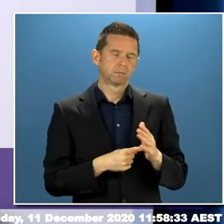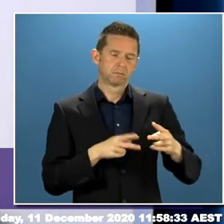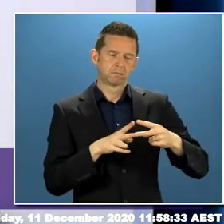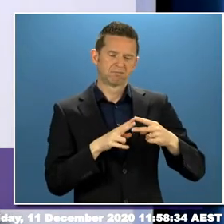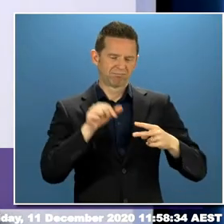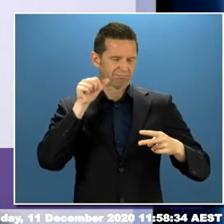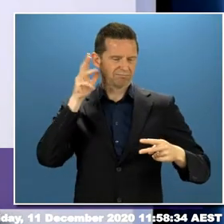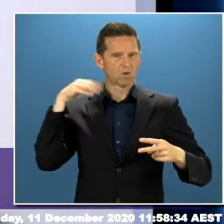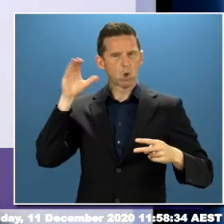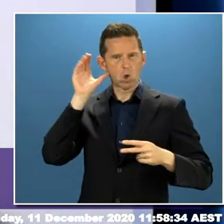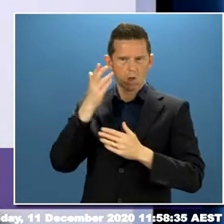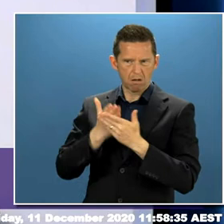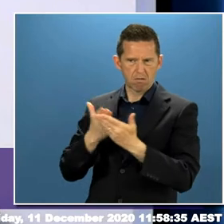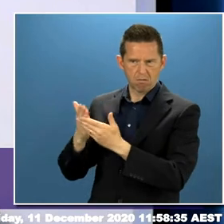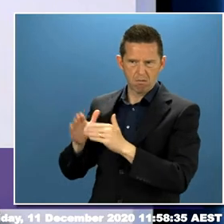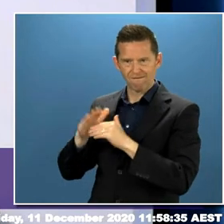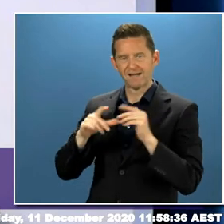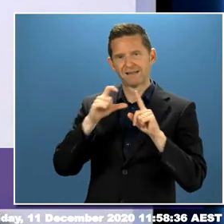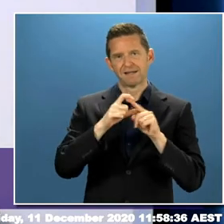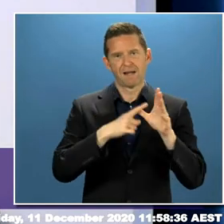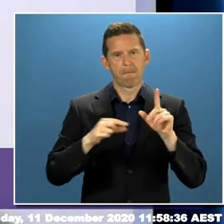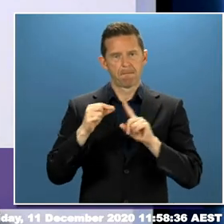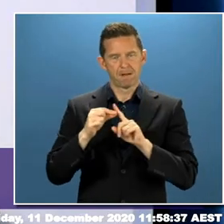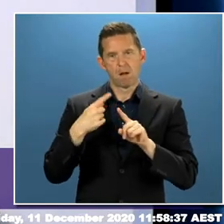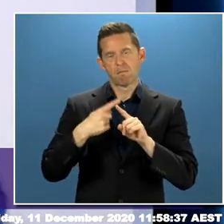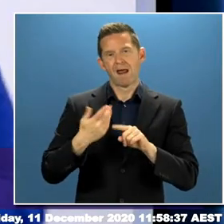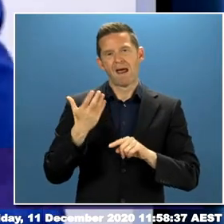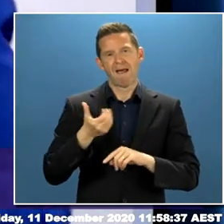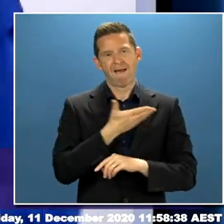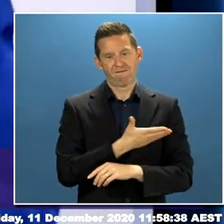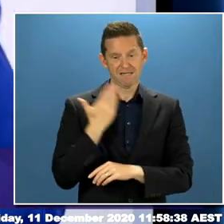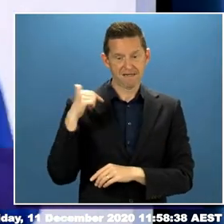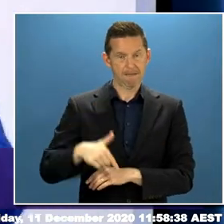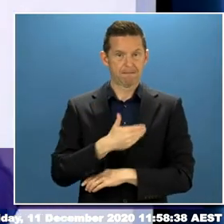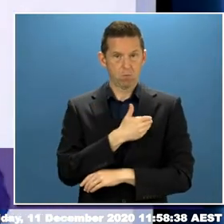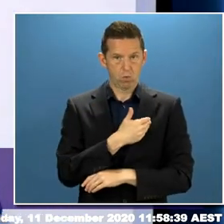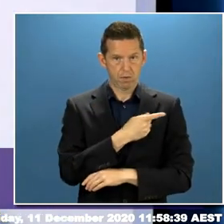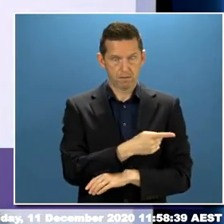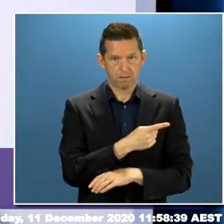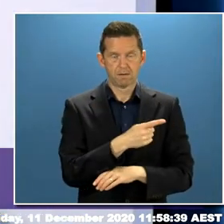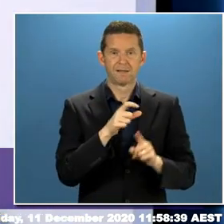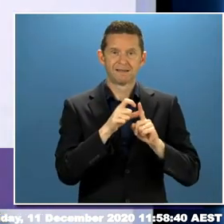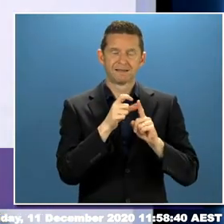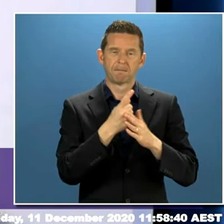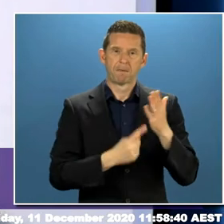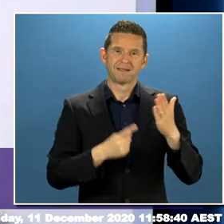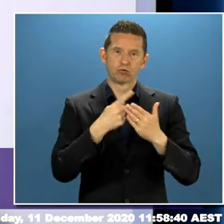and we've just had the Disability Discrimination Commissioner, whose job it is to do work around action plans.